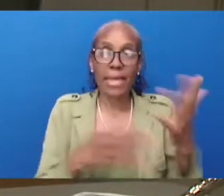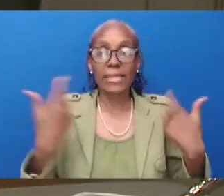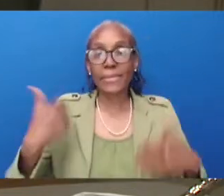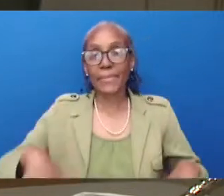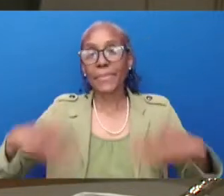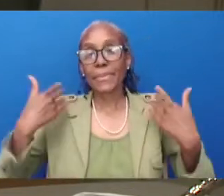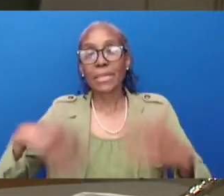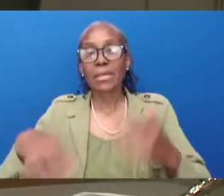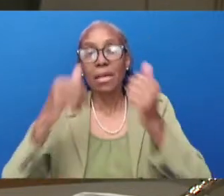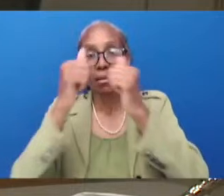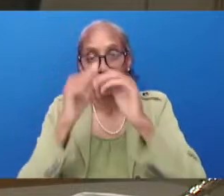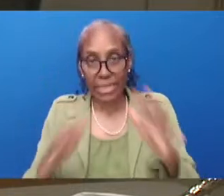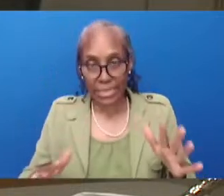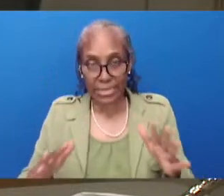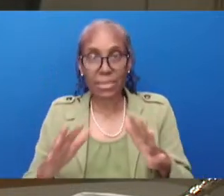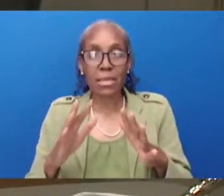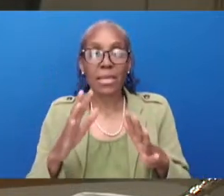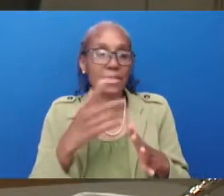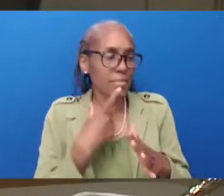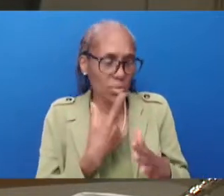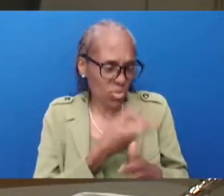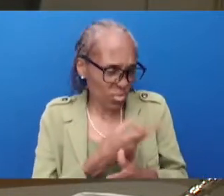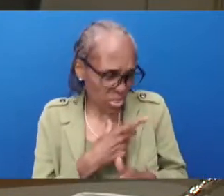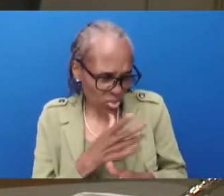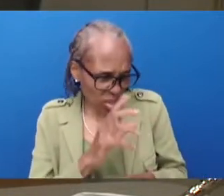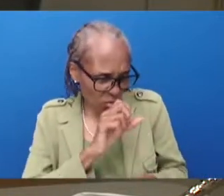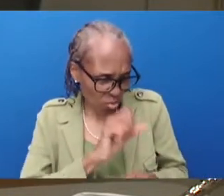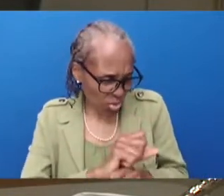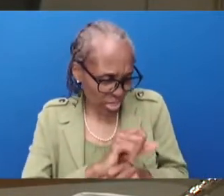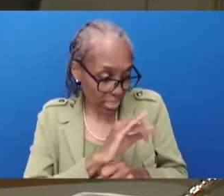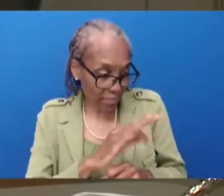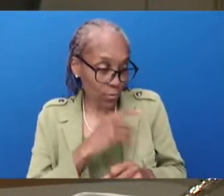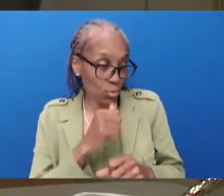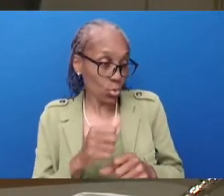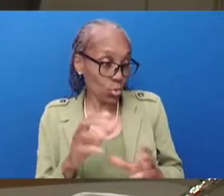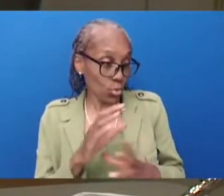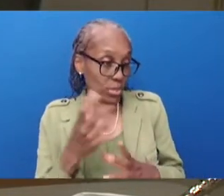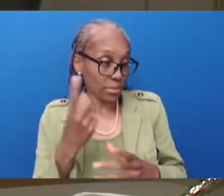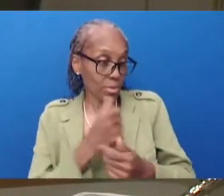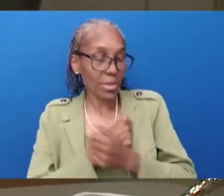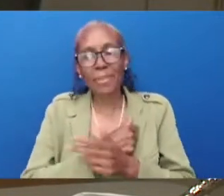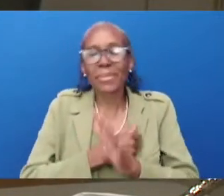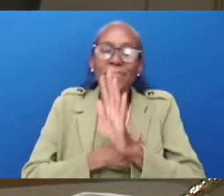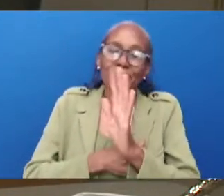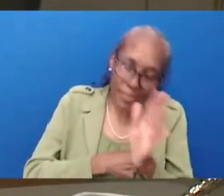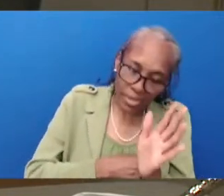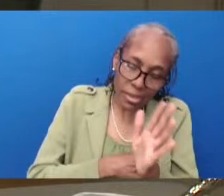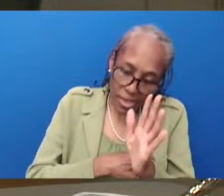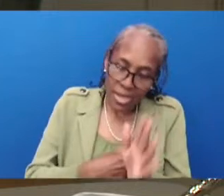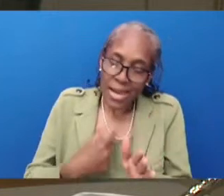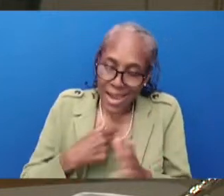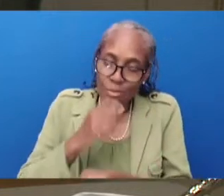SAY THIS OVER AND OVER, IT IS SUCH A BLESSING. AND WHAT IS IT THAT YOU'RE NOT